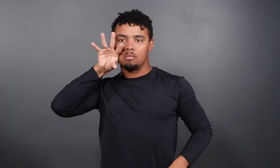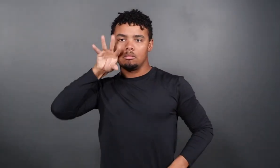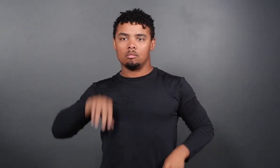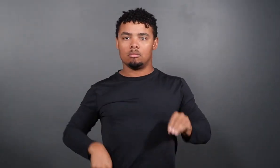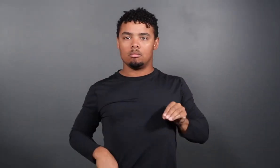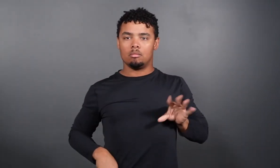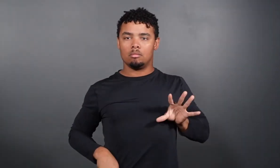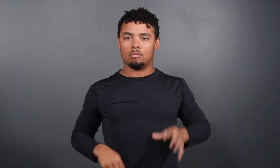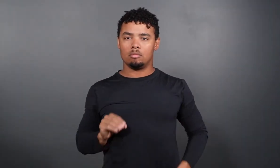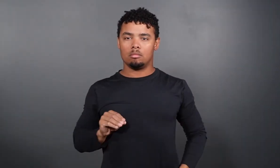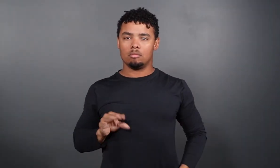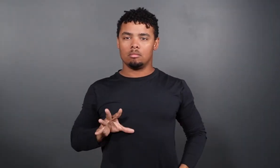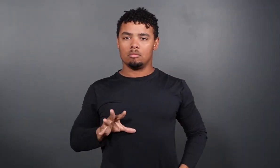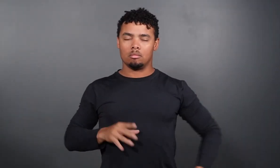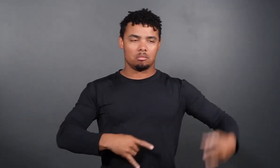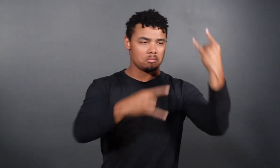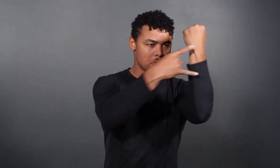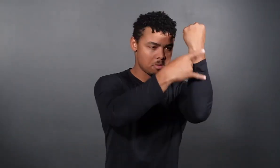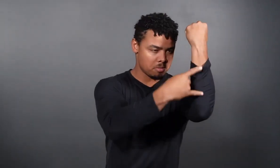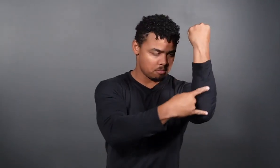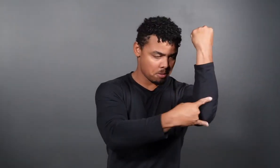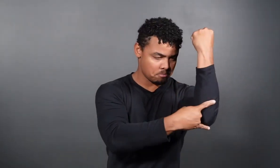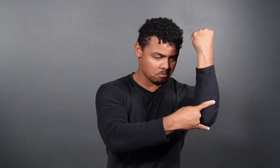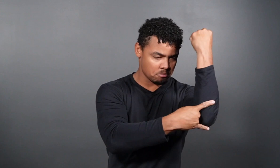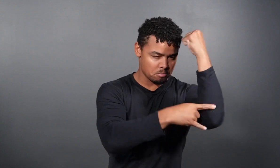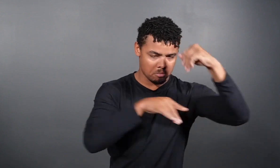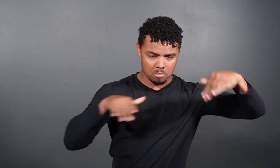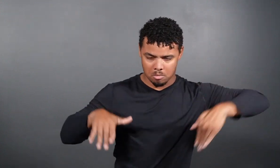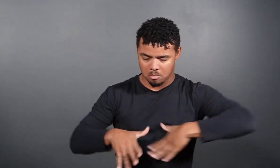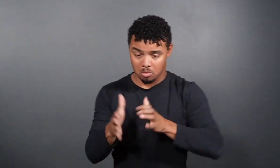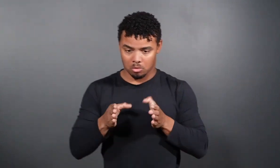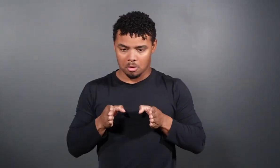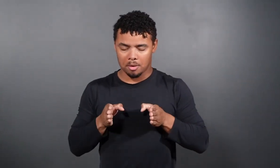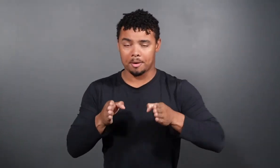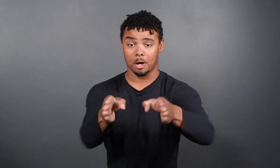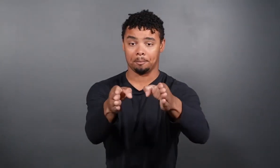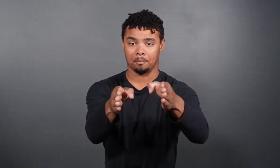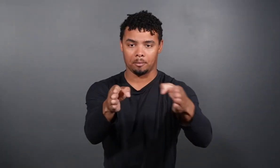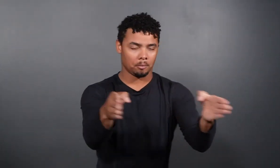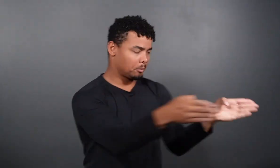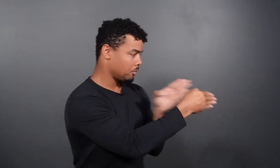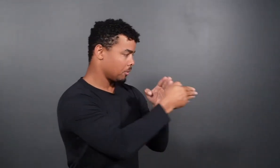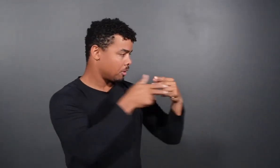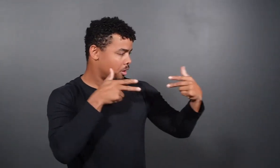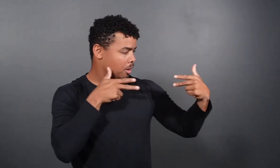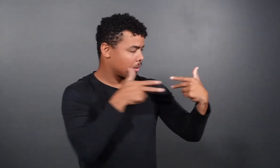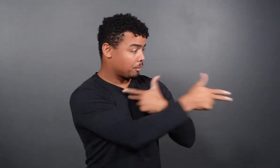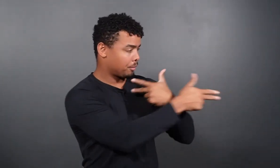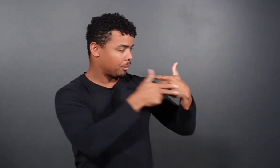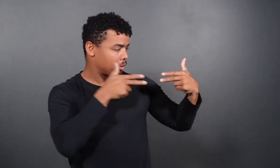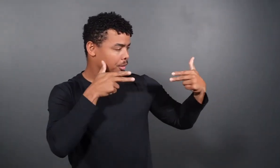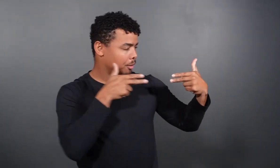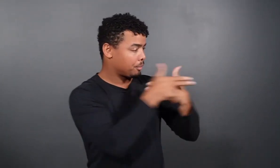safety lights blinking the roadway The cars